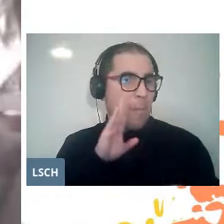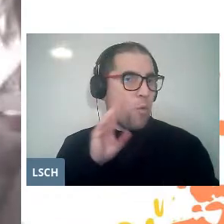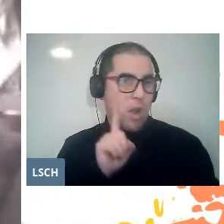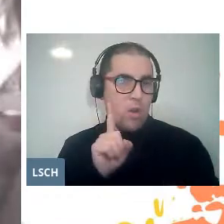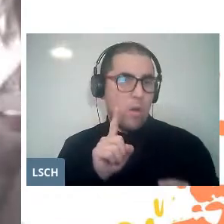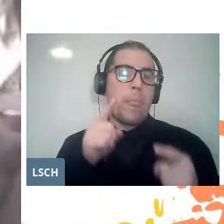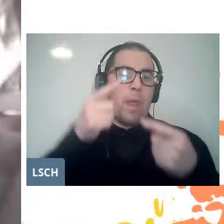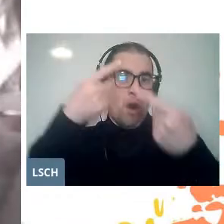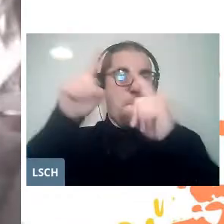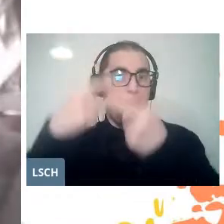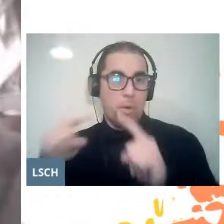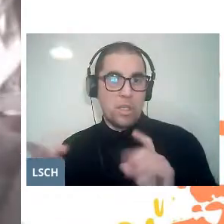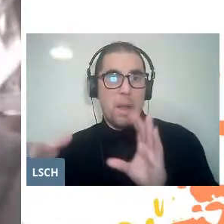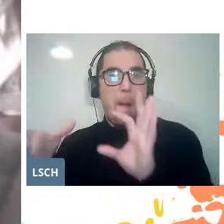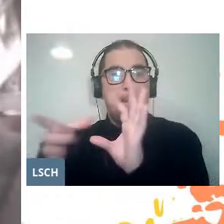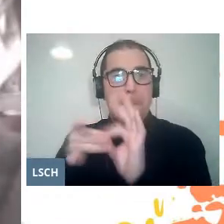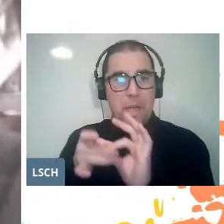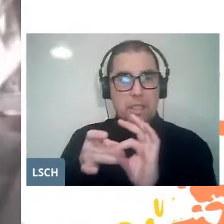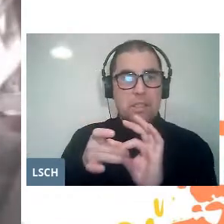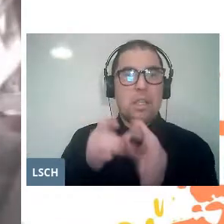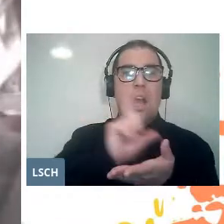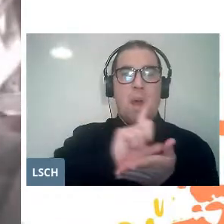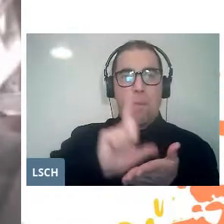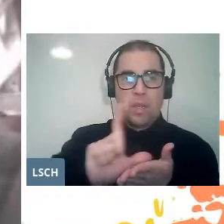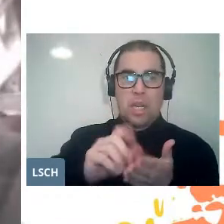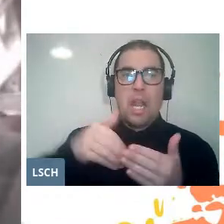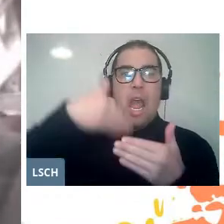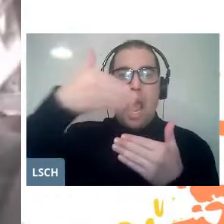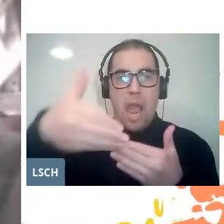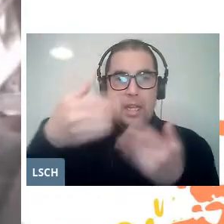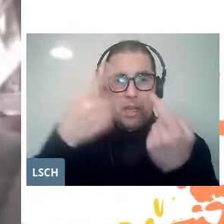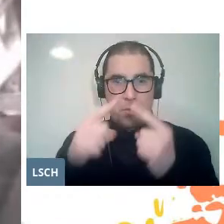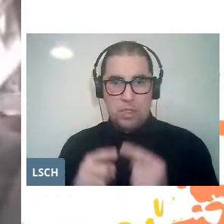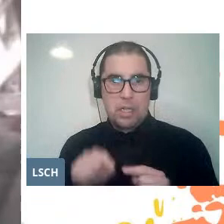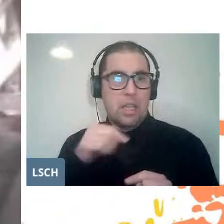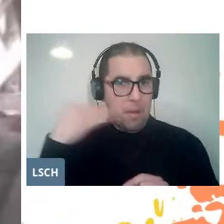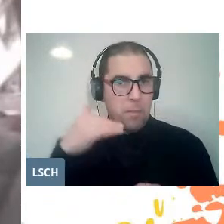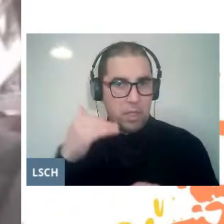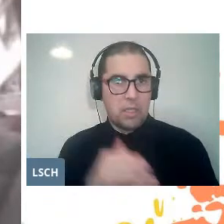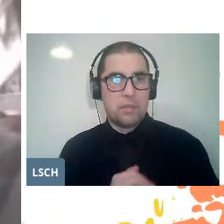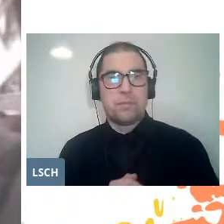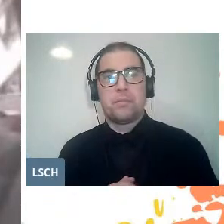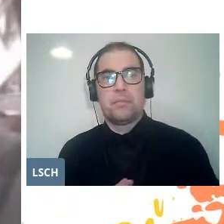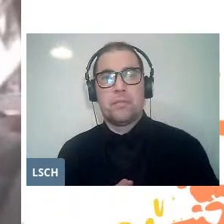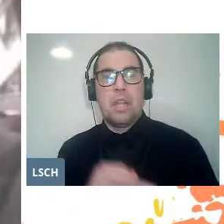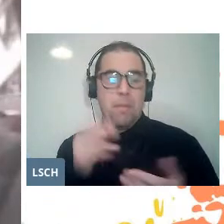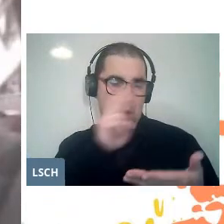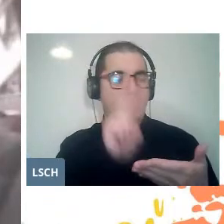on an extra musical element that is fundamental to read in order to understand